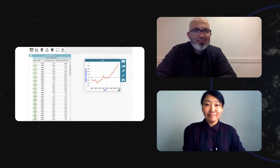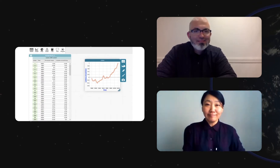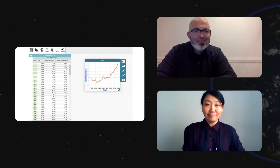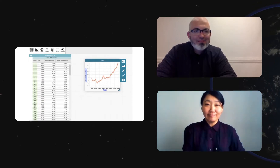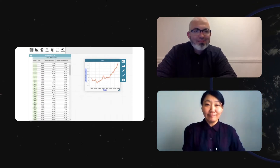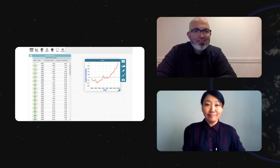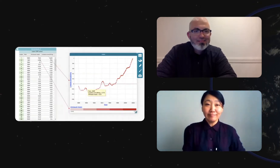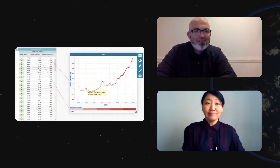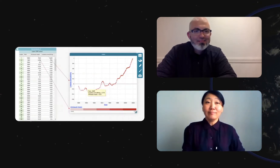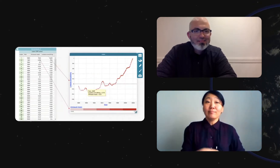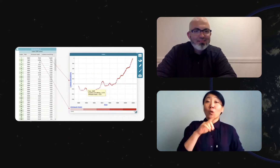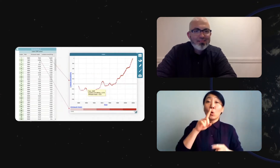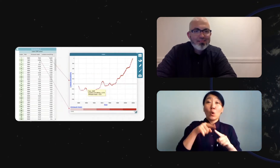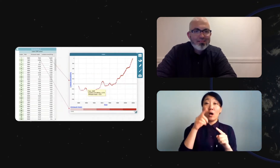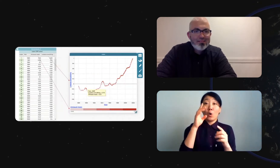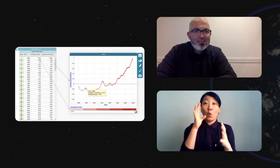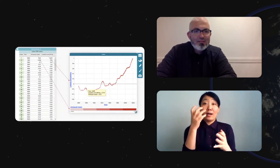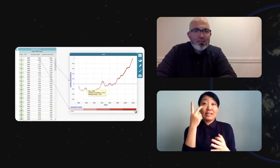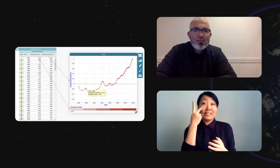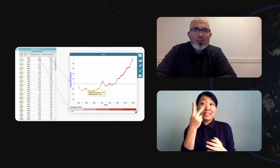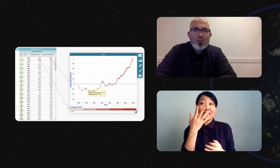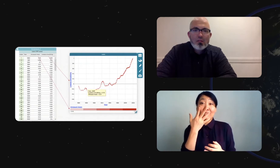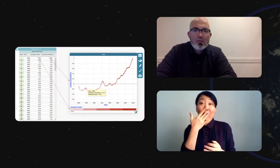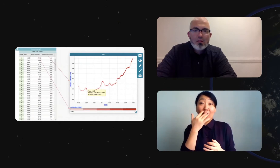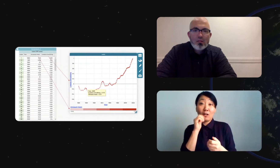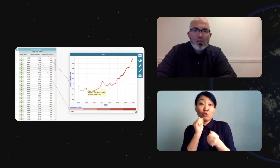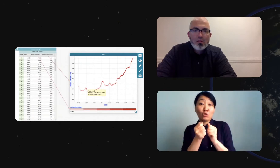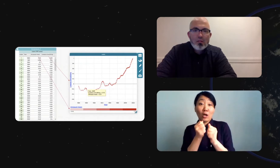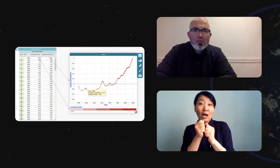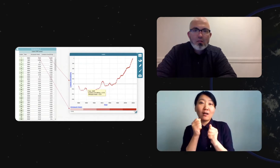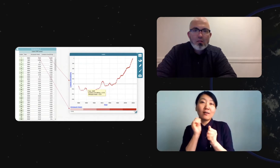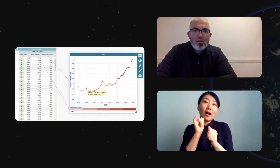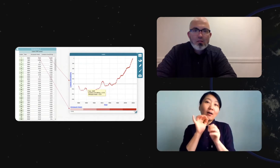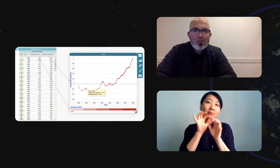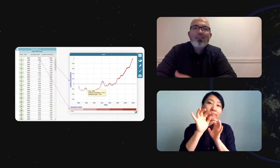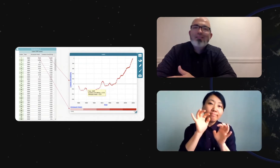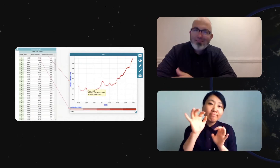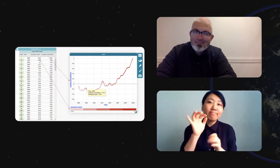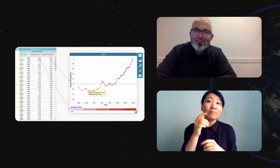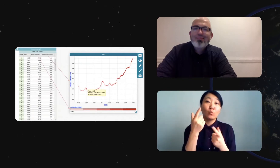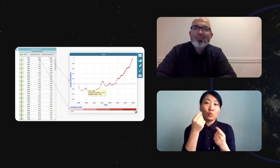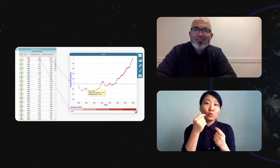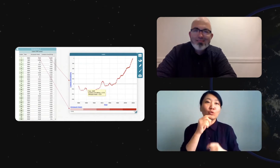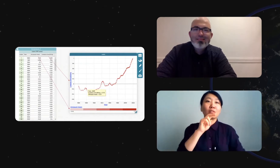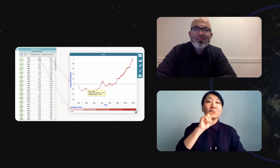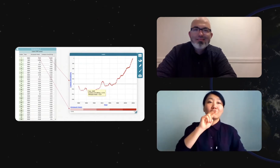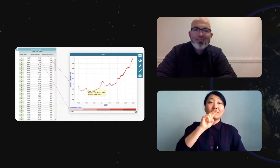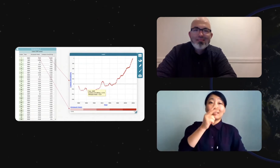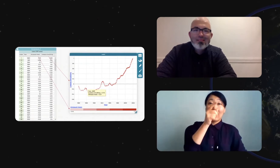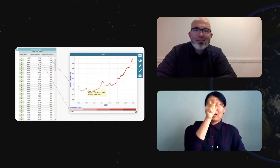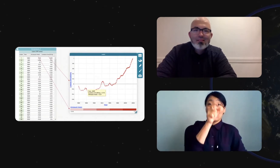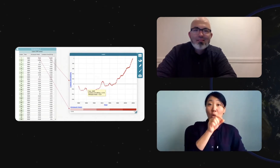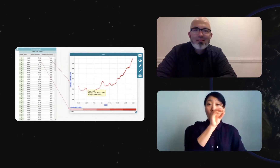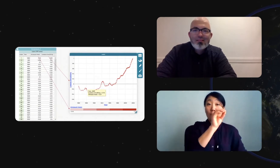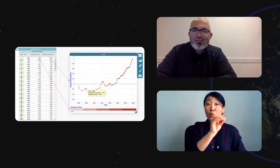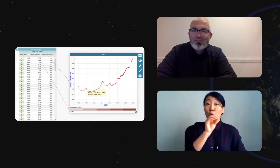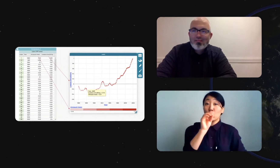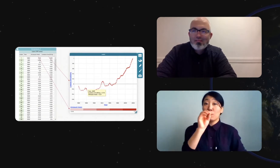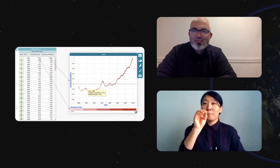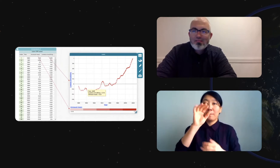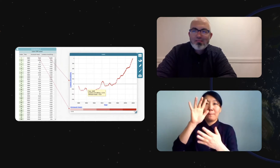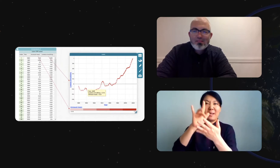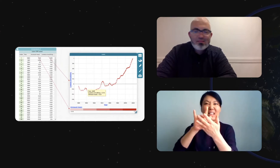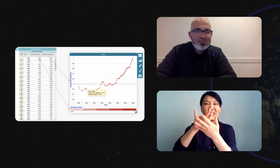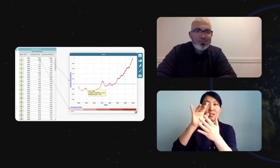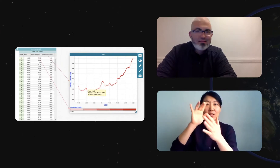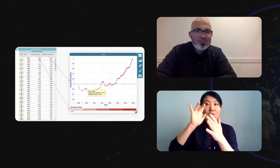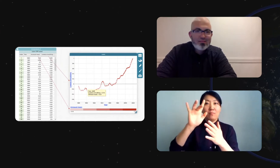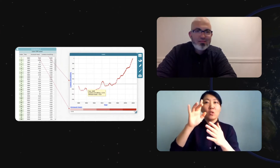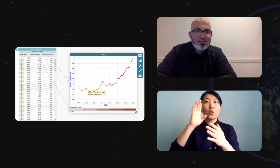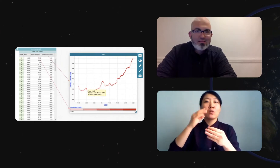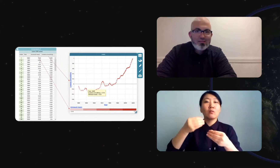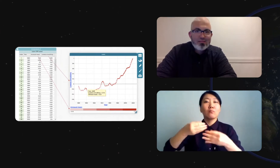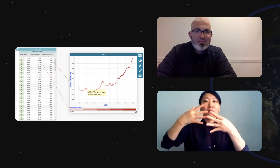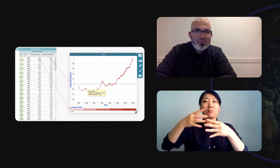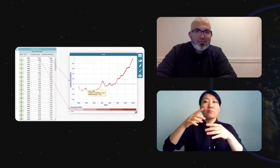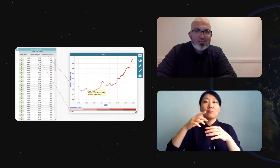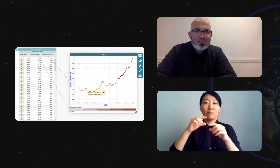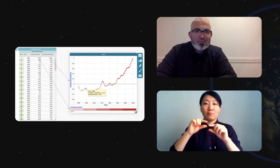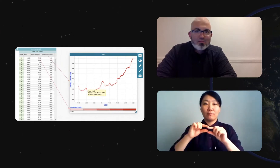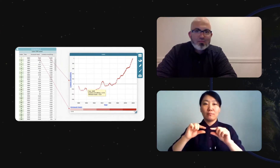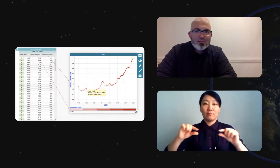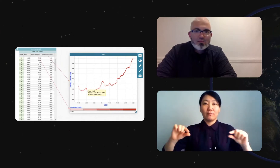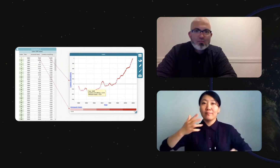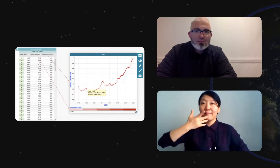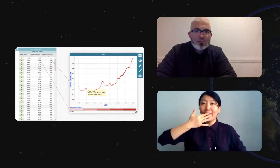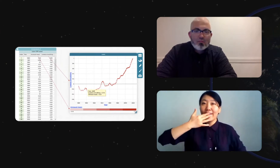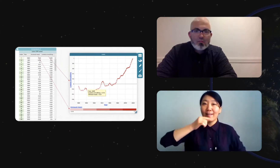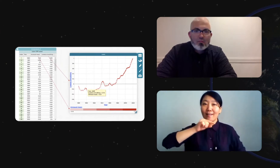You can change your colors on the graph too.